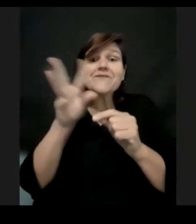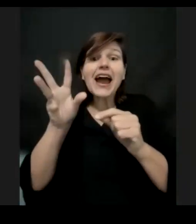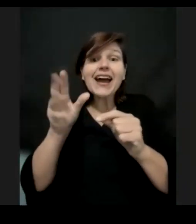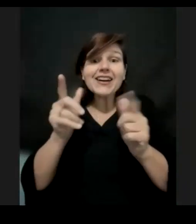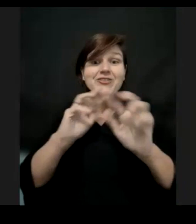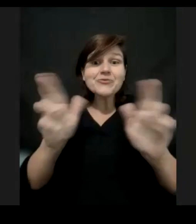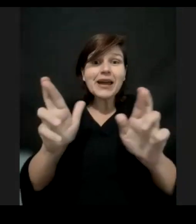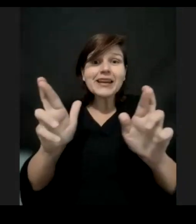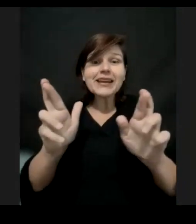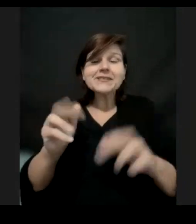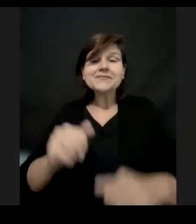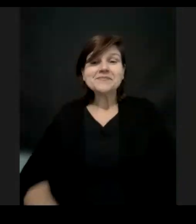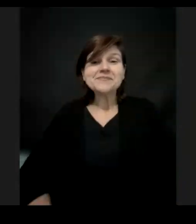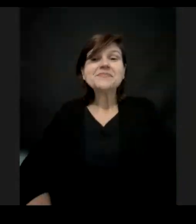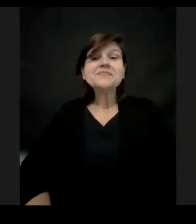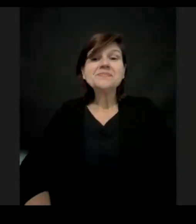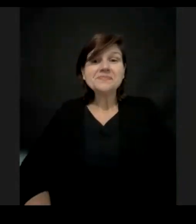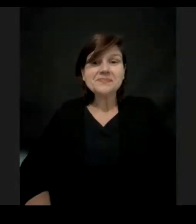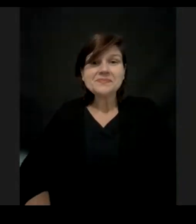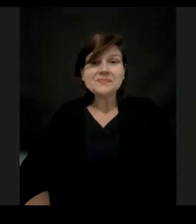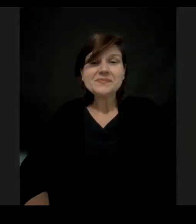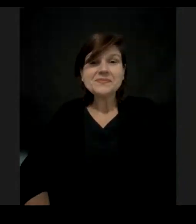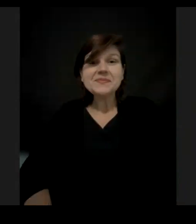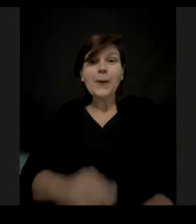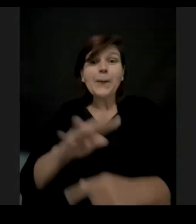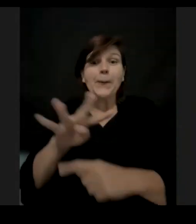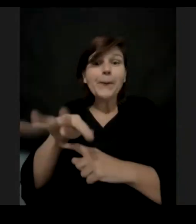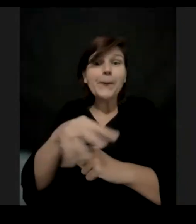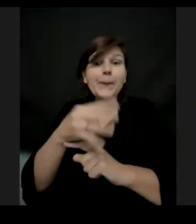Whee, whee, whee, whee, whee, whee, whee, whee!